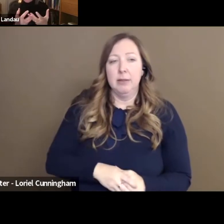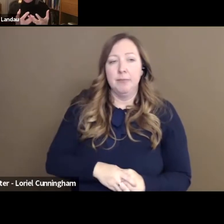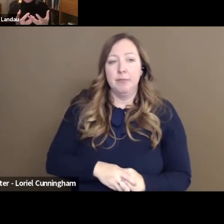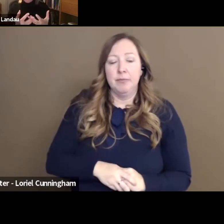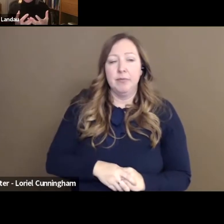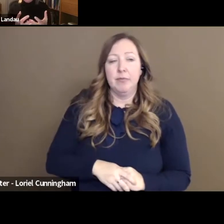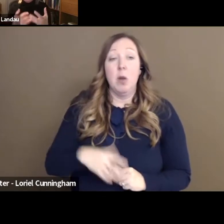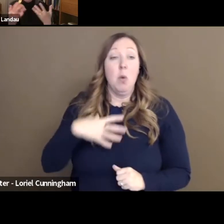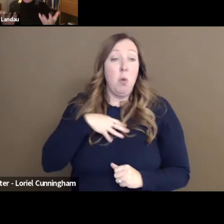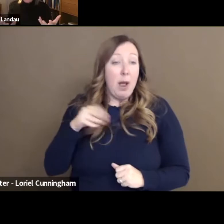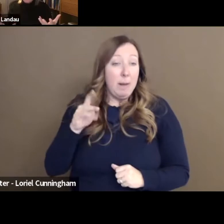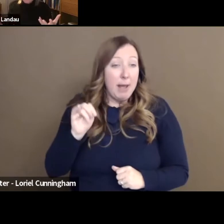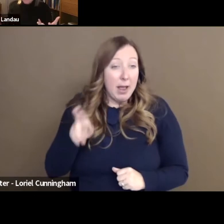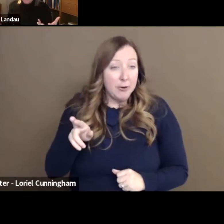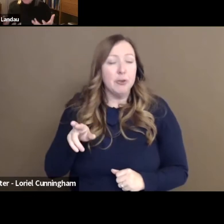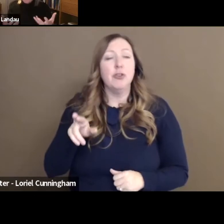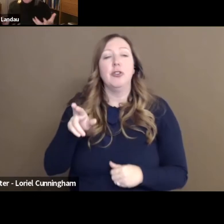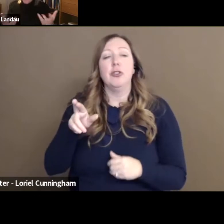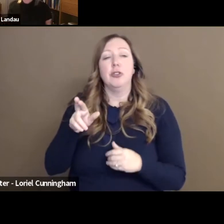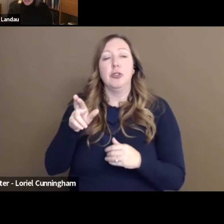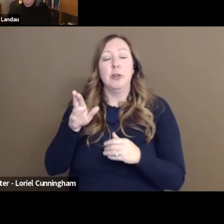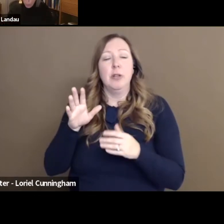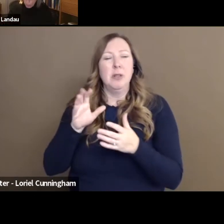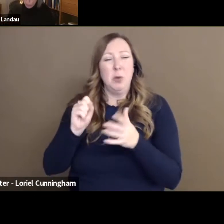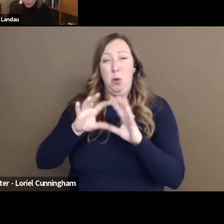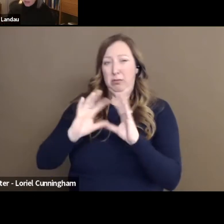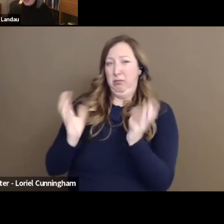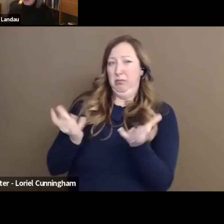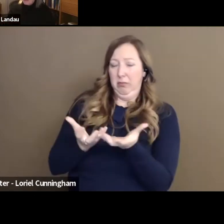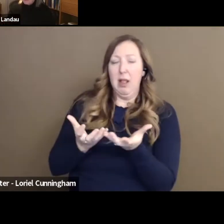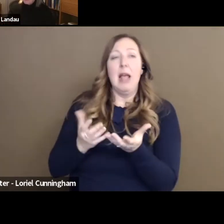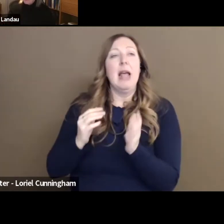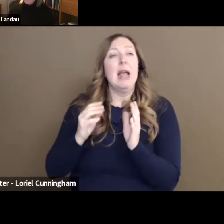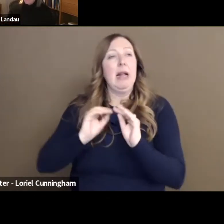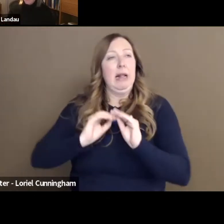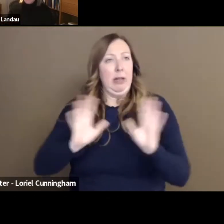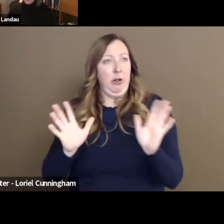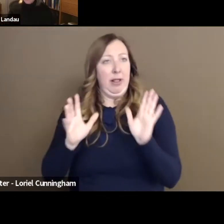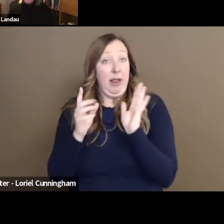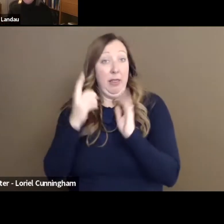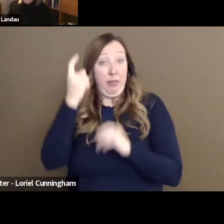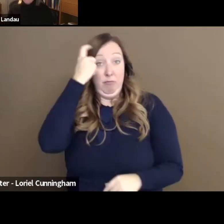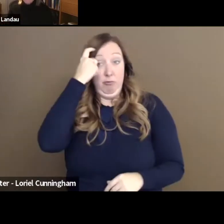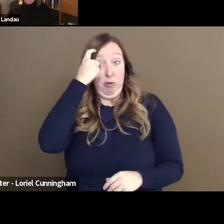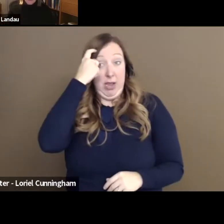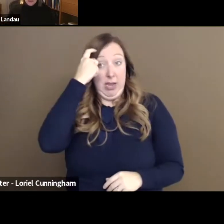indicate that clearly there the brain is